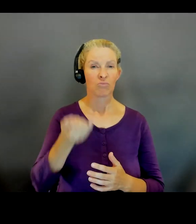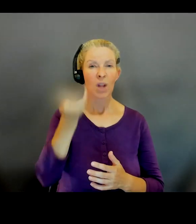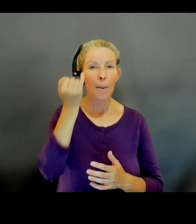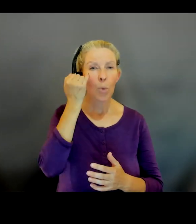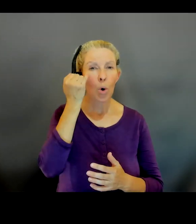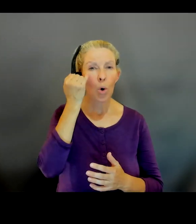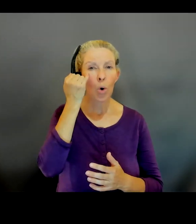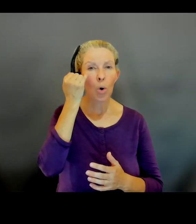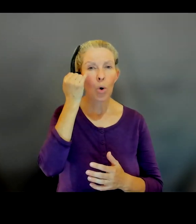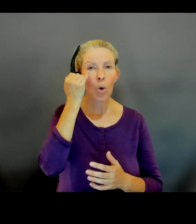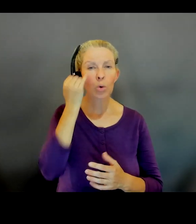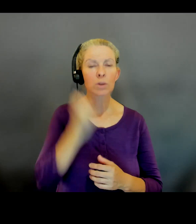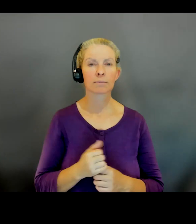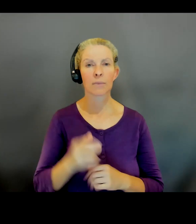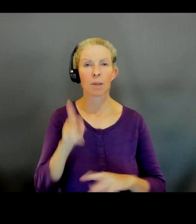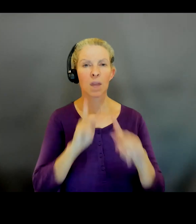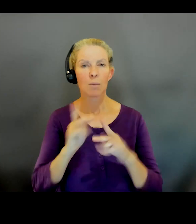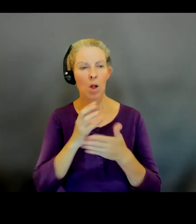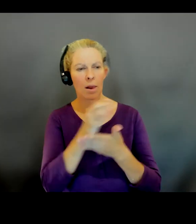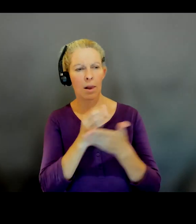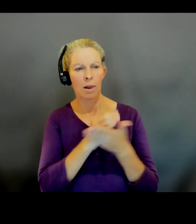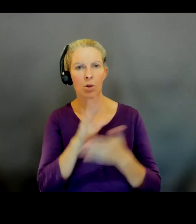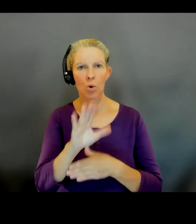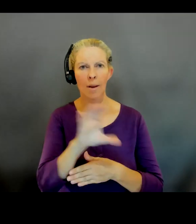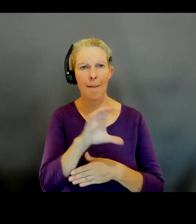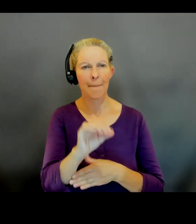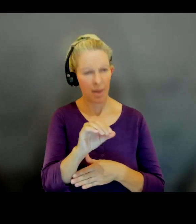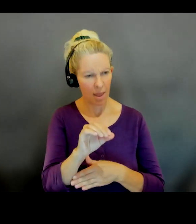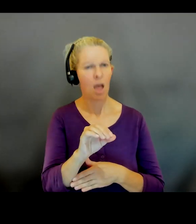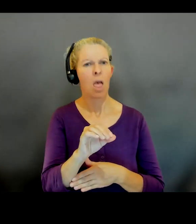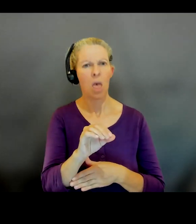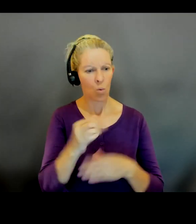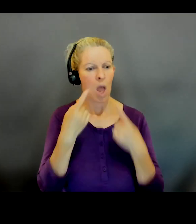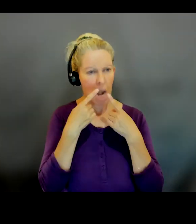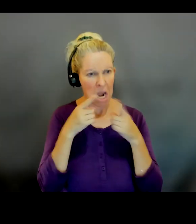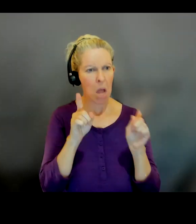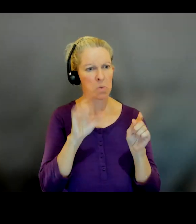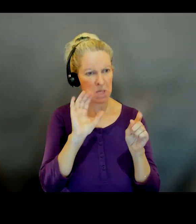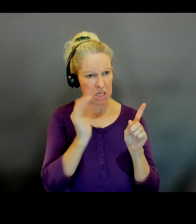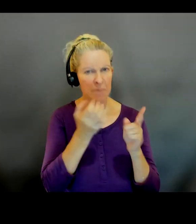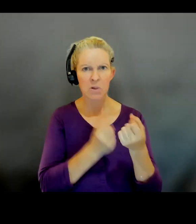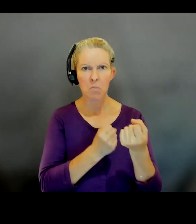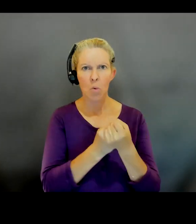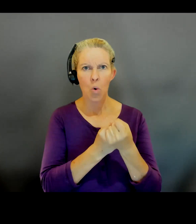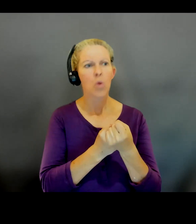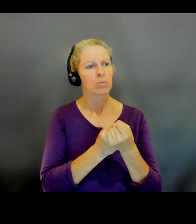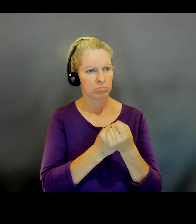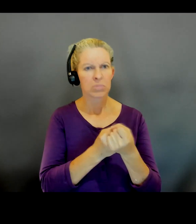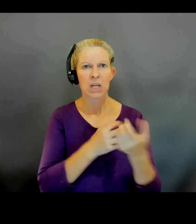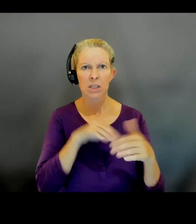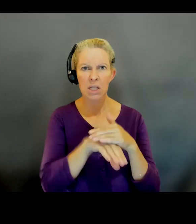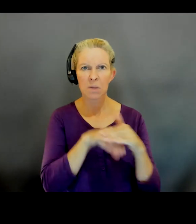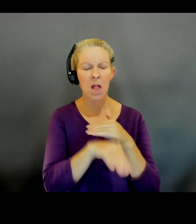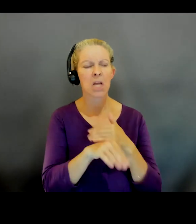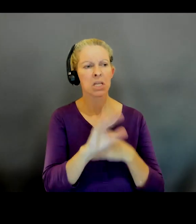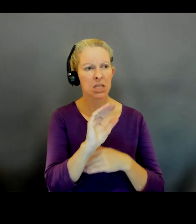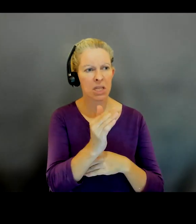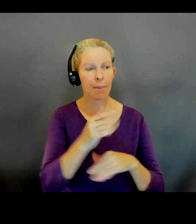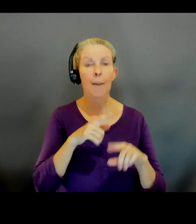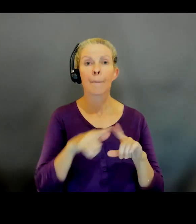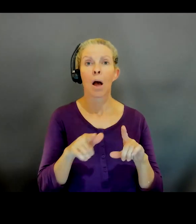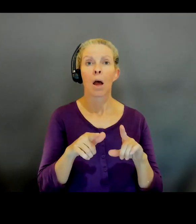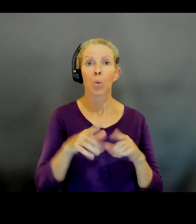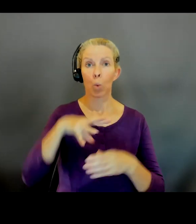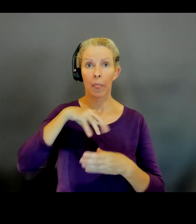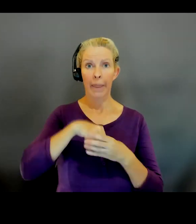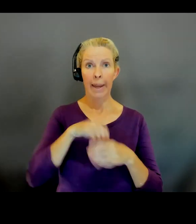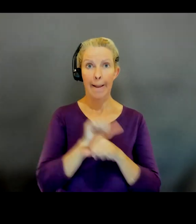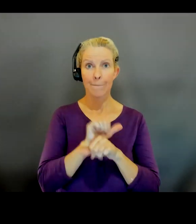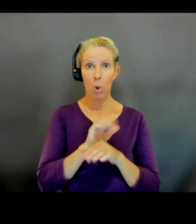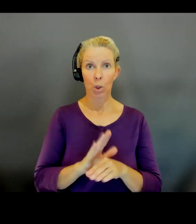Are you doing -- are you handling your internal systems accessibly for your employees? Do you